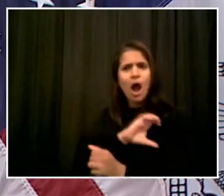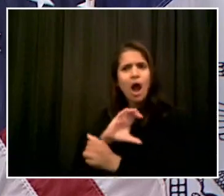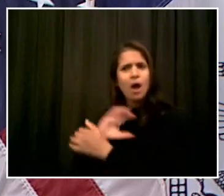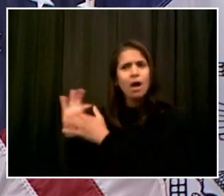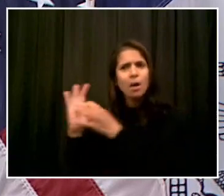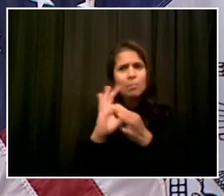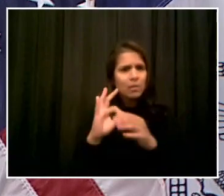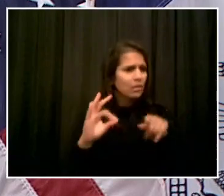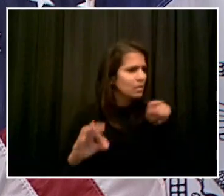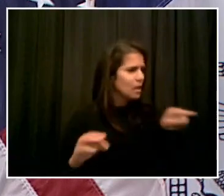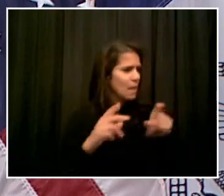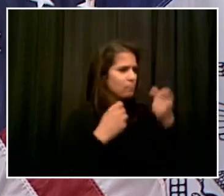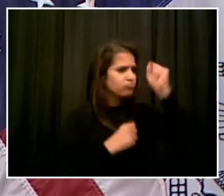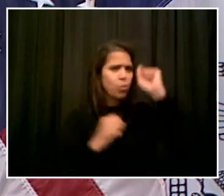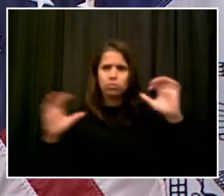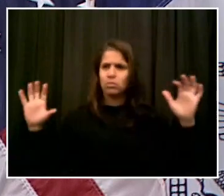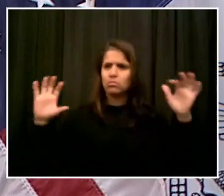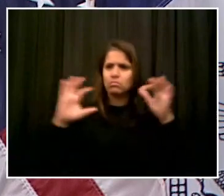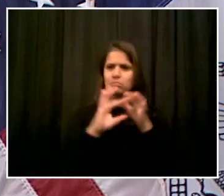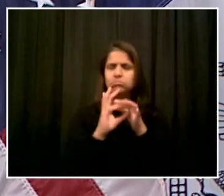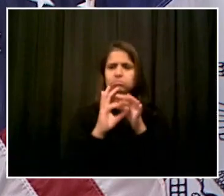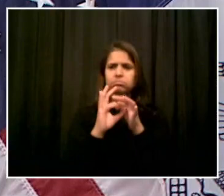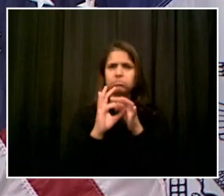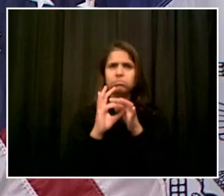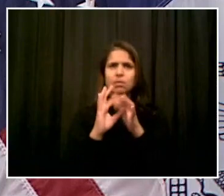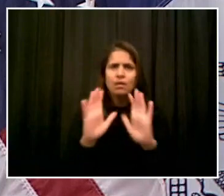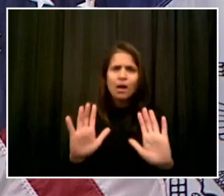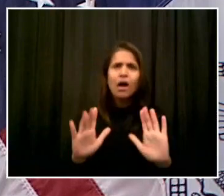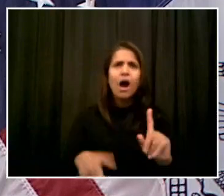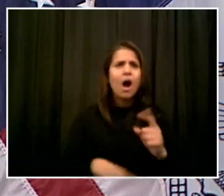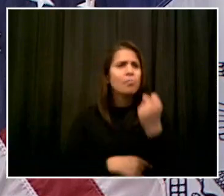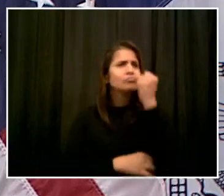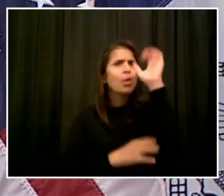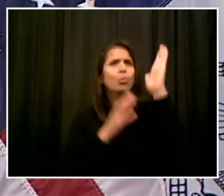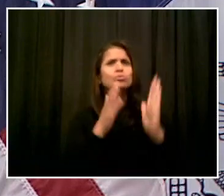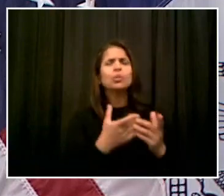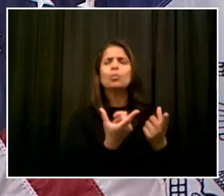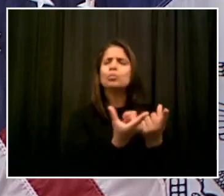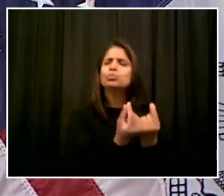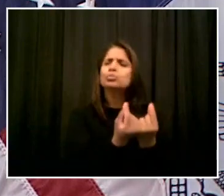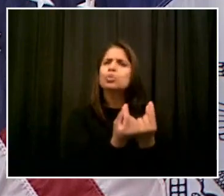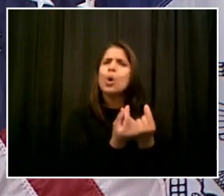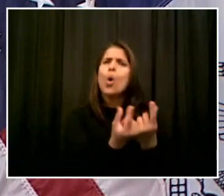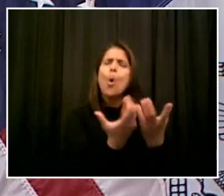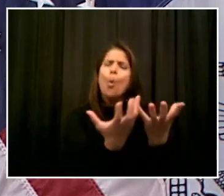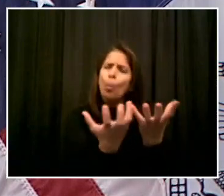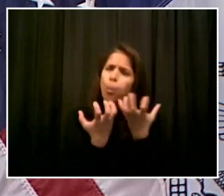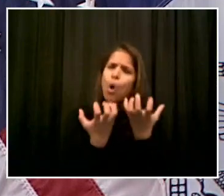IT IS IMPORTANT. A FEW PEOPLE ARE WORKING SO HARD,